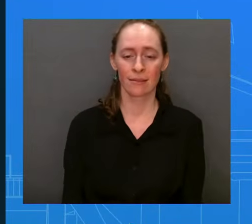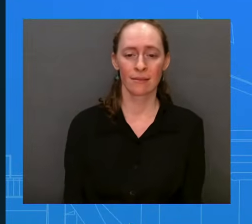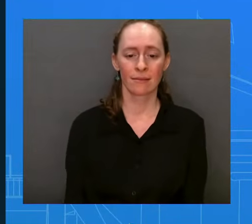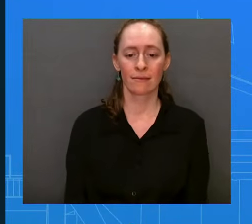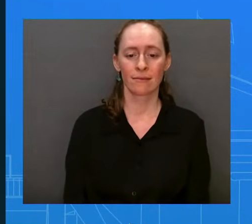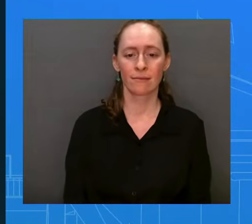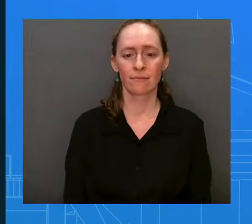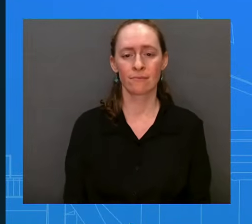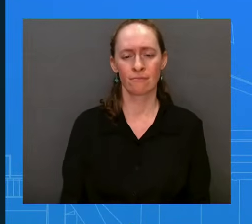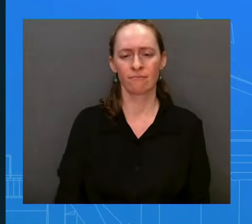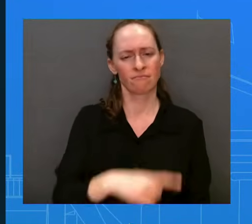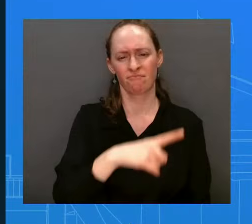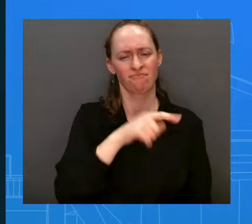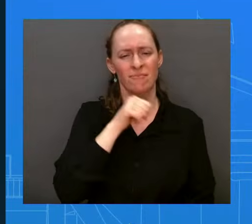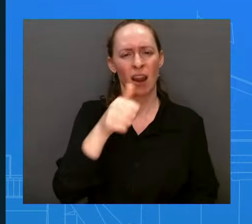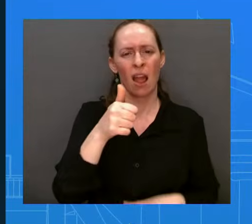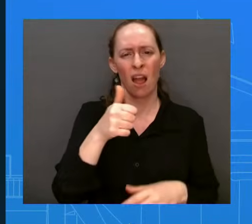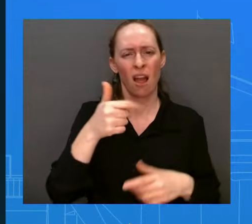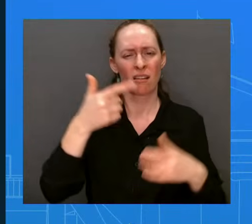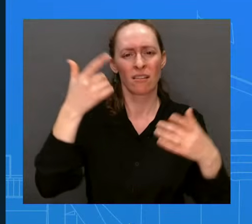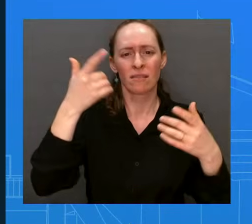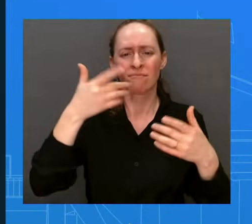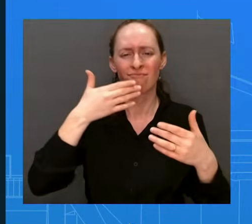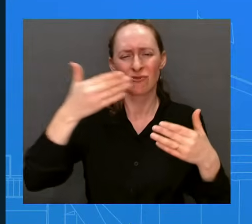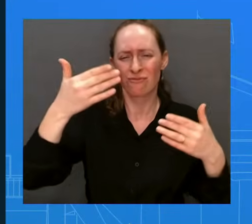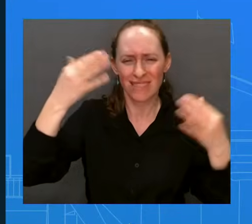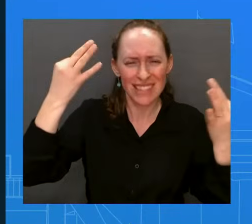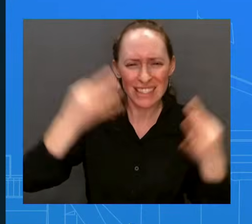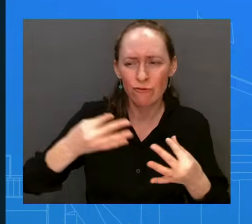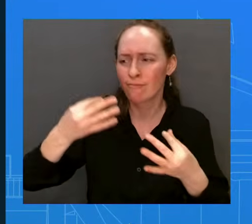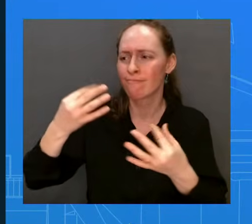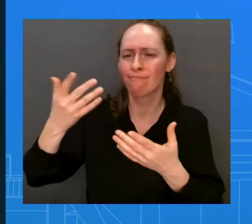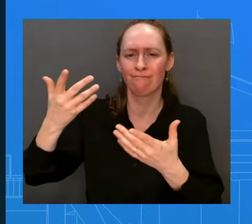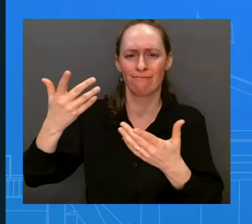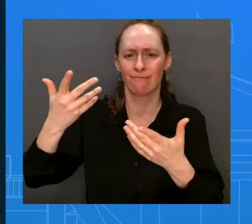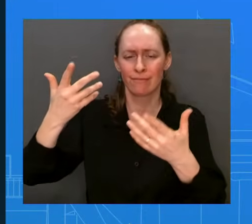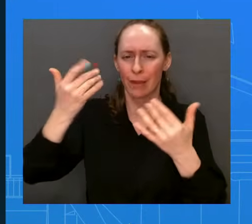They're still suffering some of the same problems they were a year ago: logistics, sustainment,